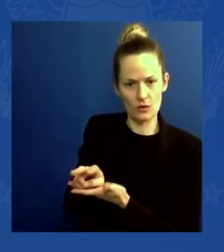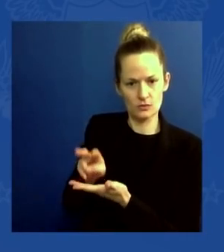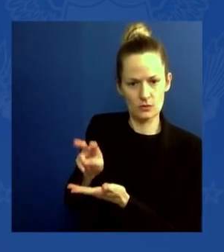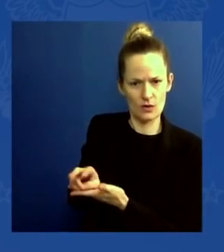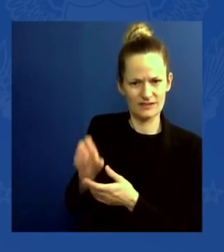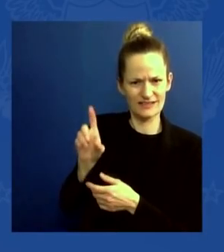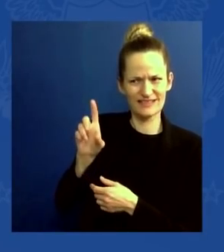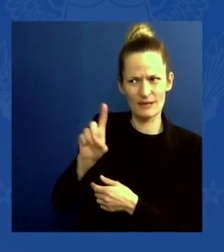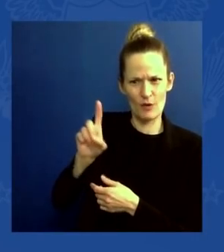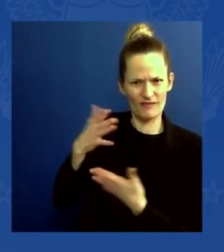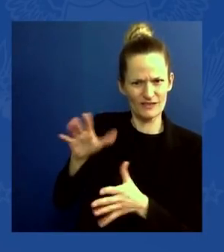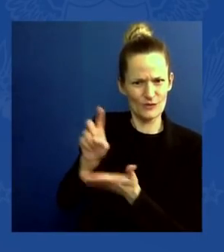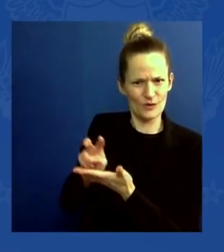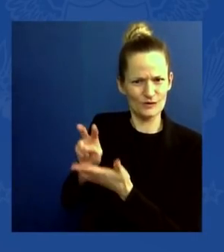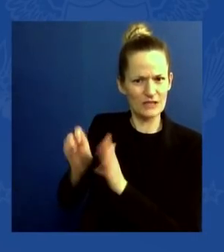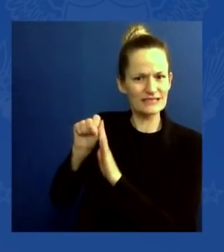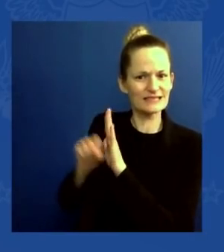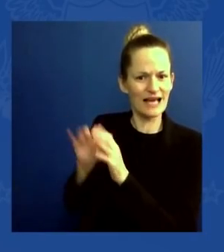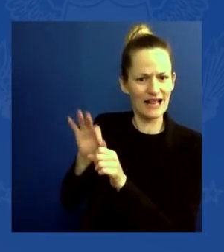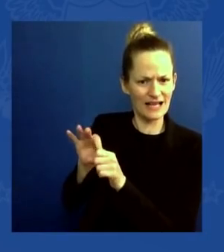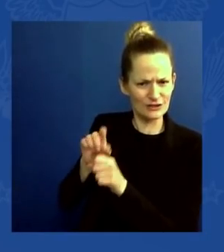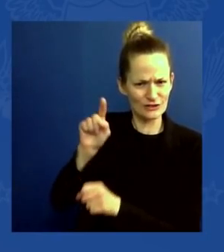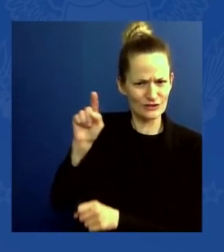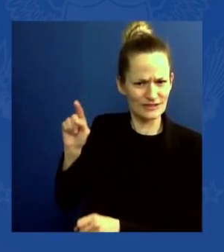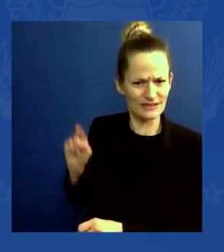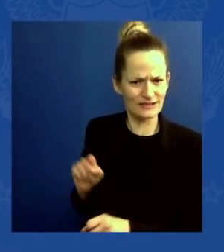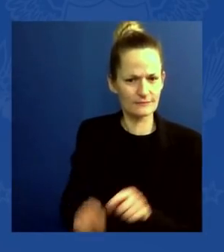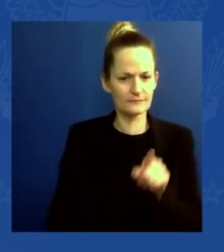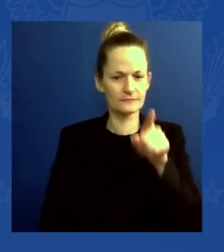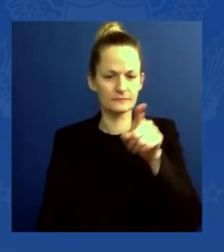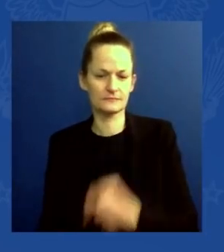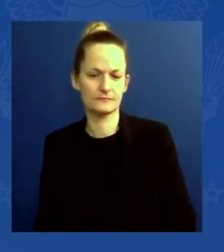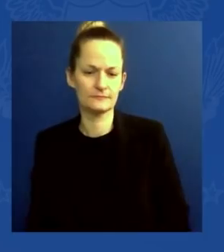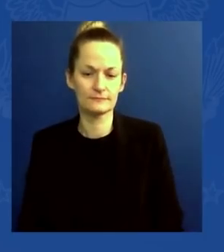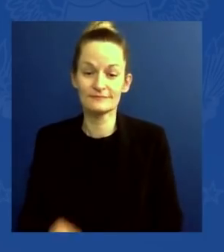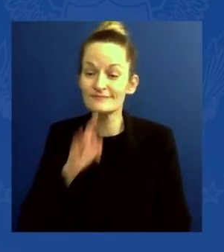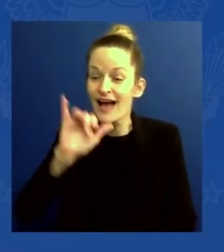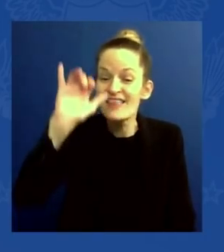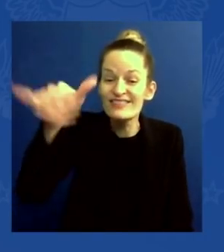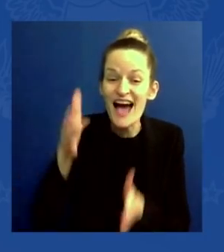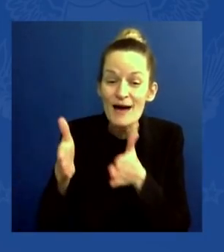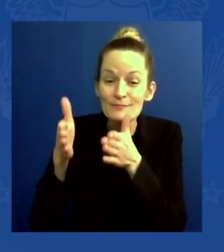hanging in my office -- her office, okay? I don't intend to anybody but Joe Biden. That's who I am.